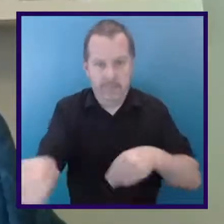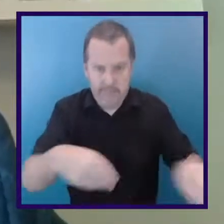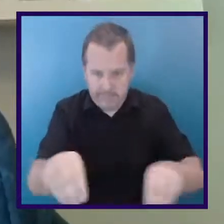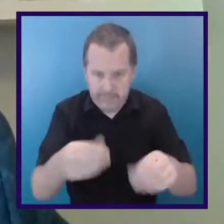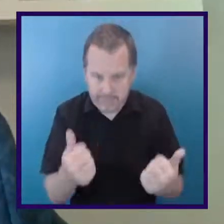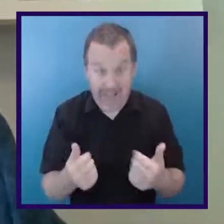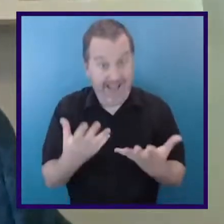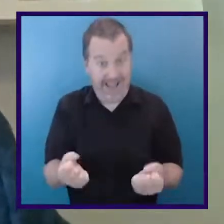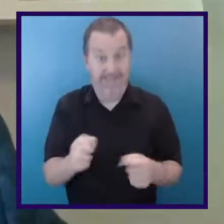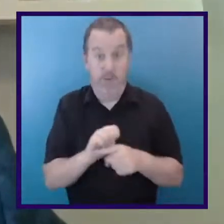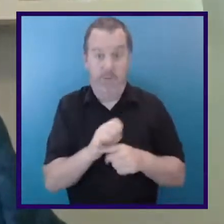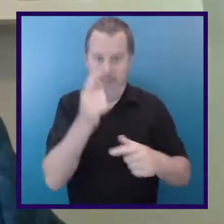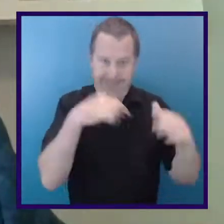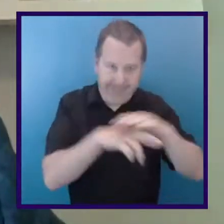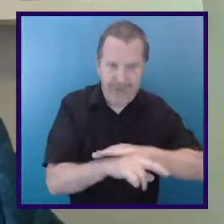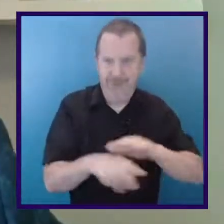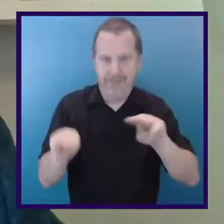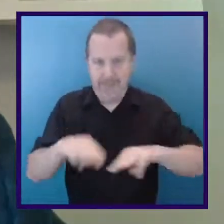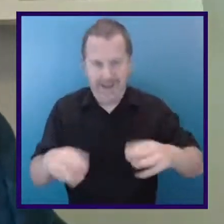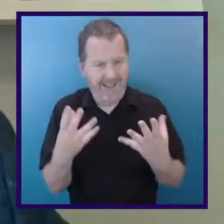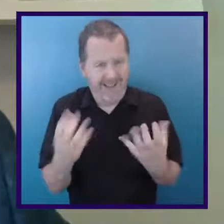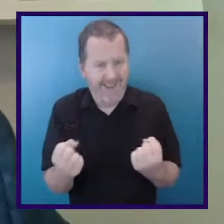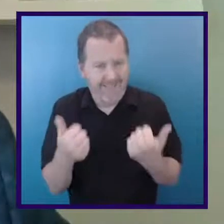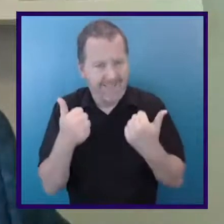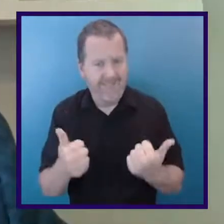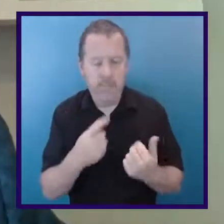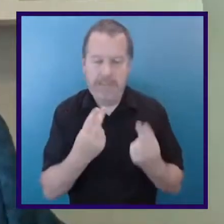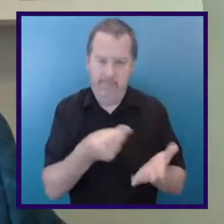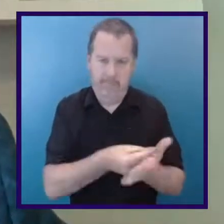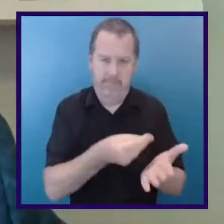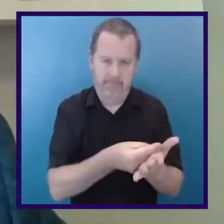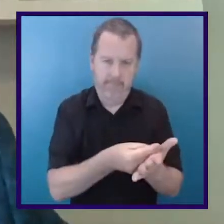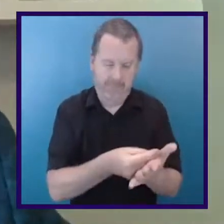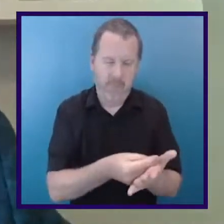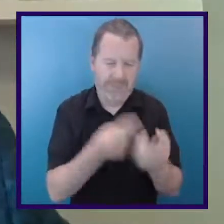we do have the manpower to deliver it, but there will need to be a concerted effort to